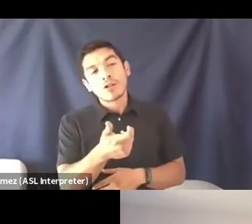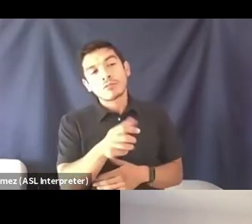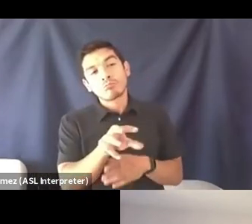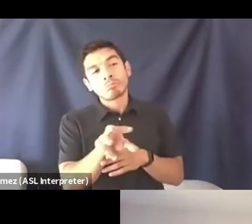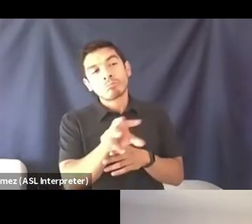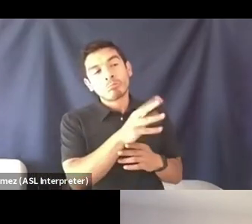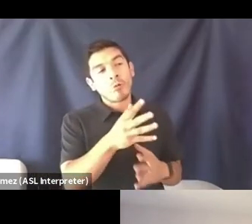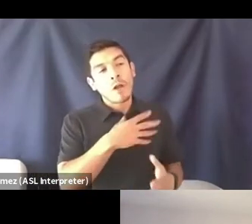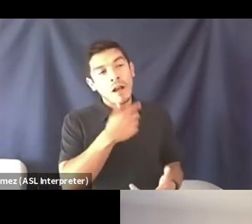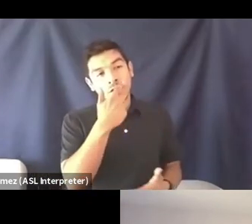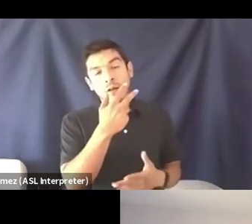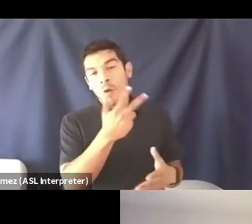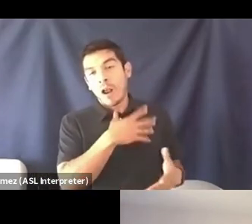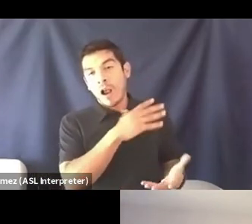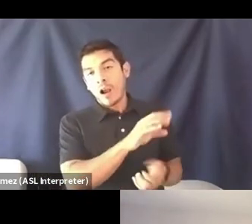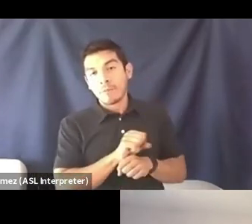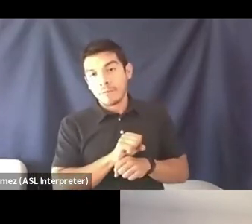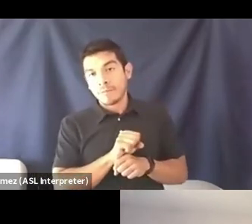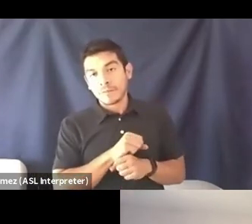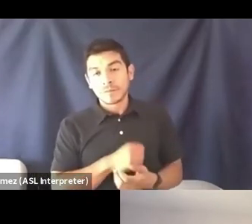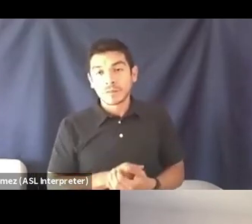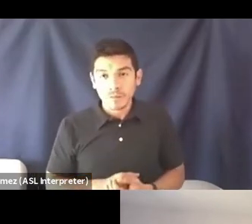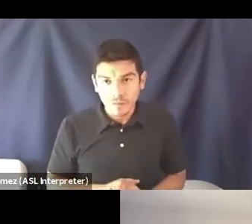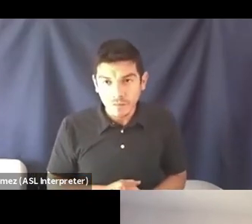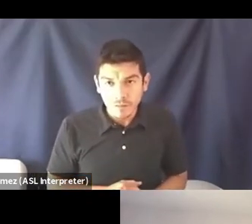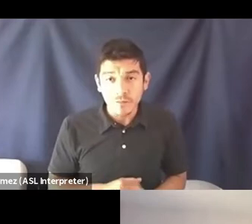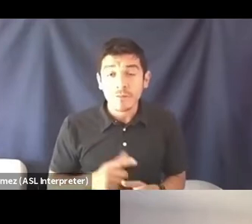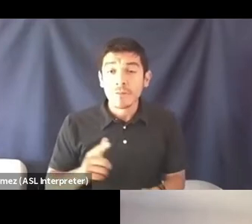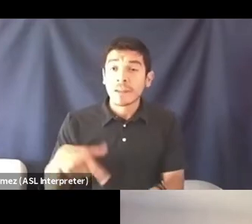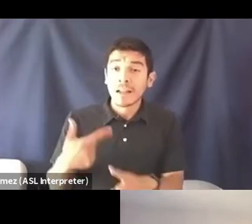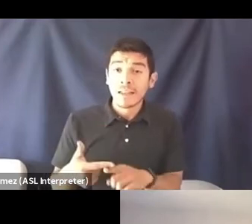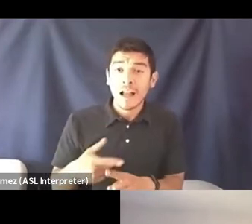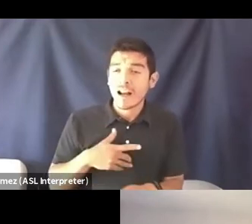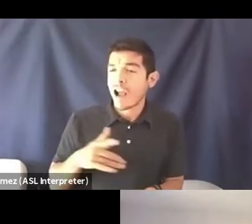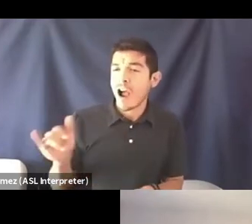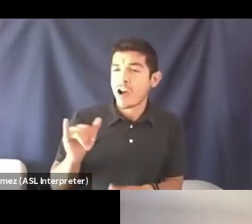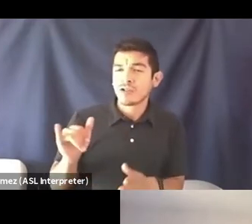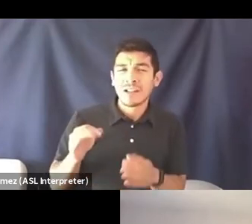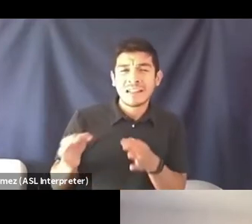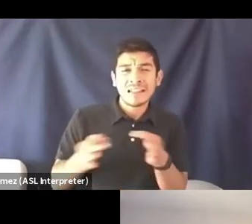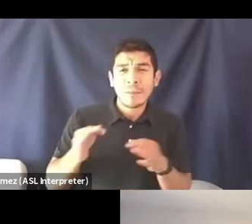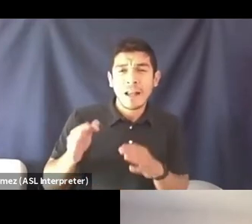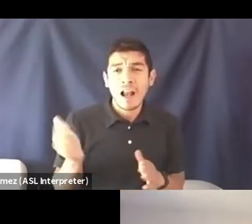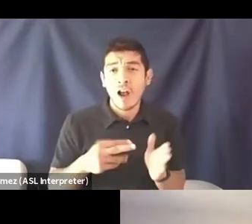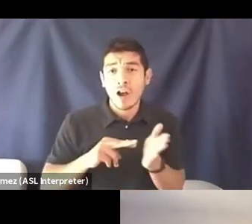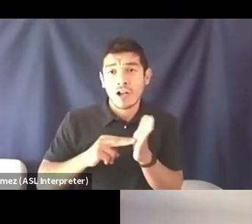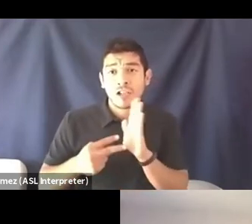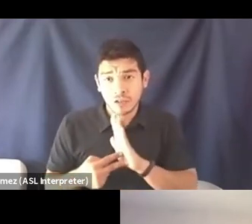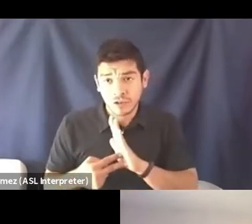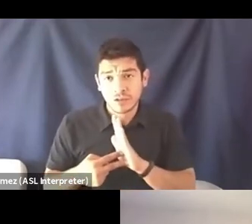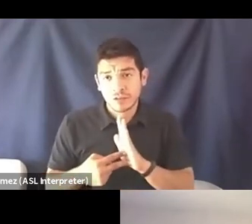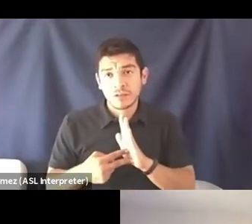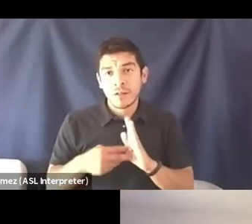And then we sort of like explain our intention. Because we feel like, right now,